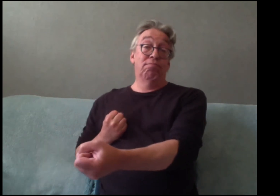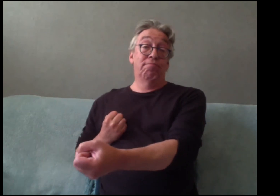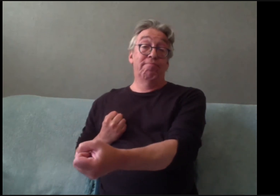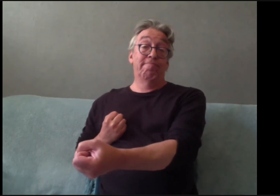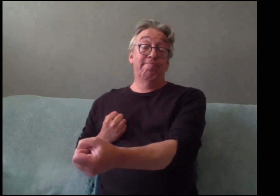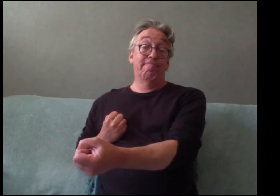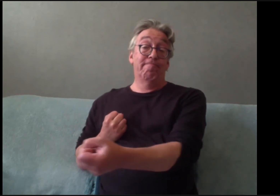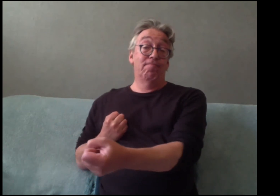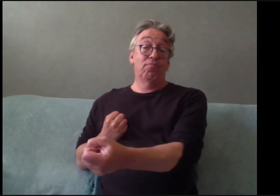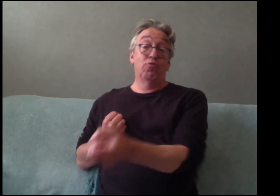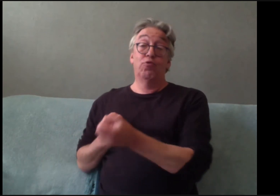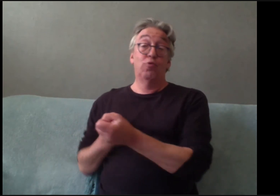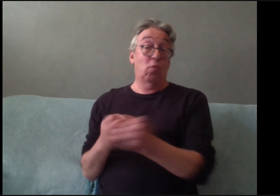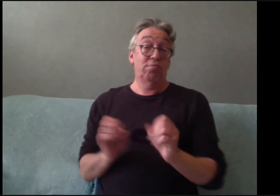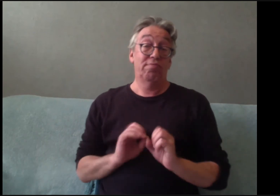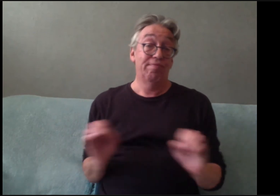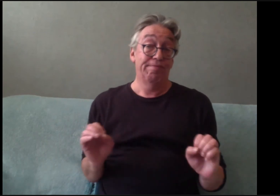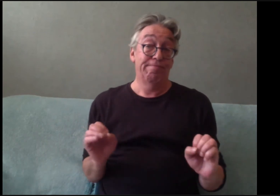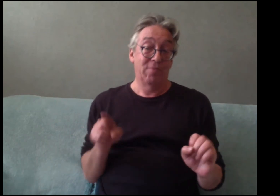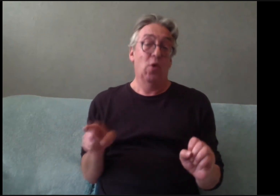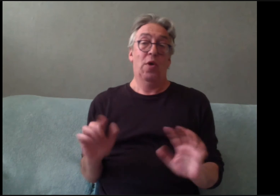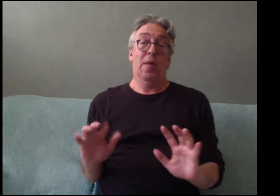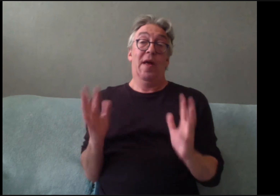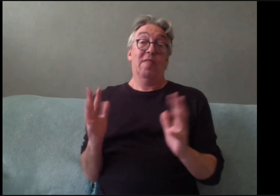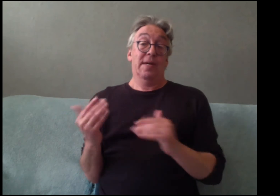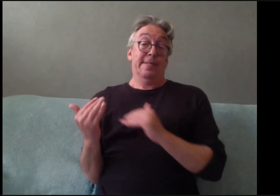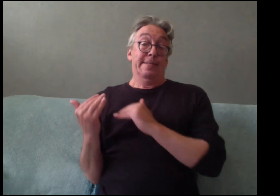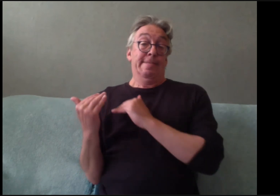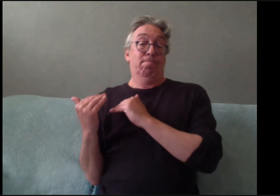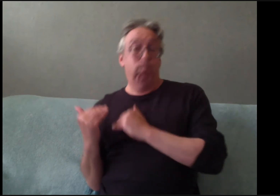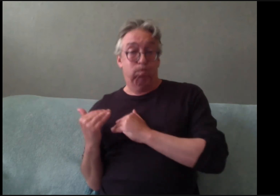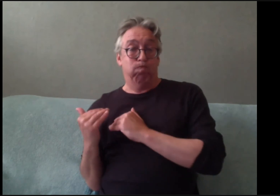It's also been mentioned many of our members have concerns